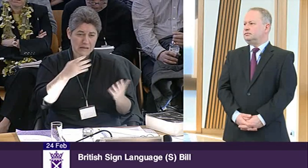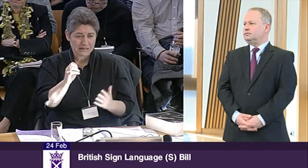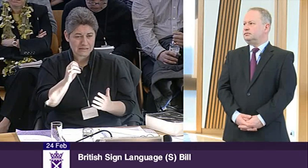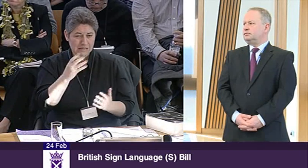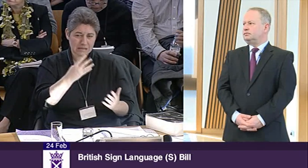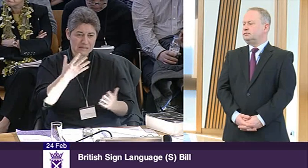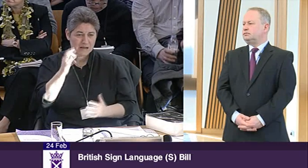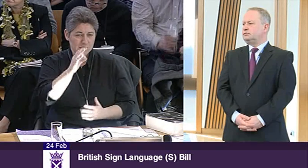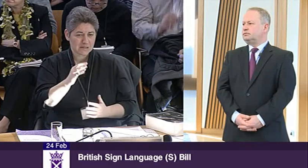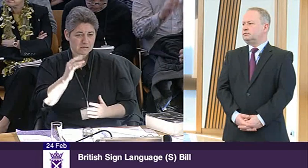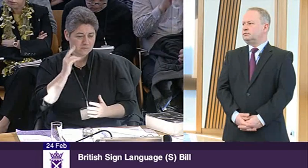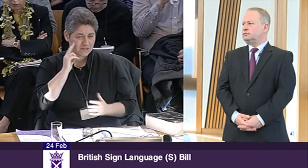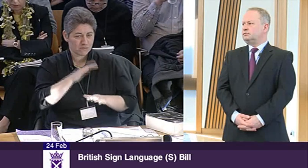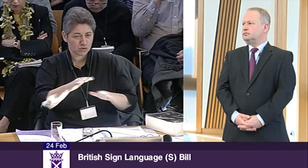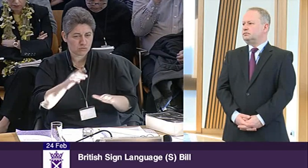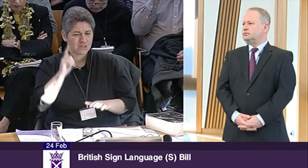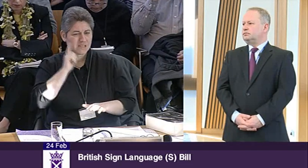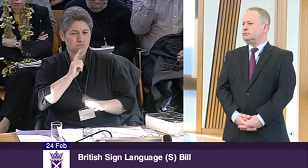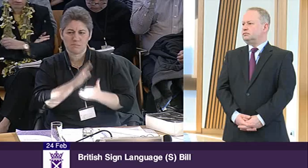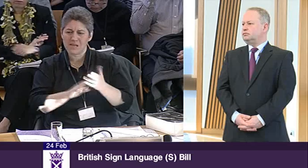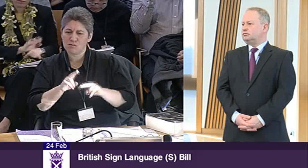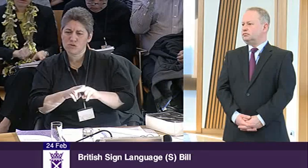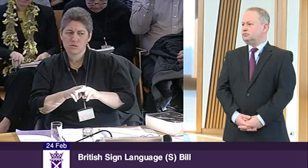Deaf people have hearing partners and family members; I do not know whether the committee